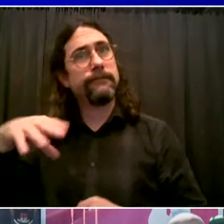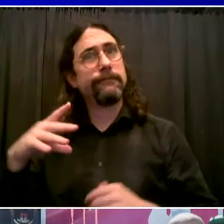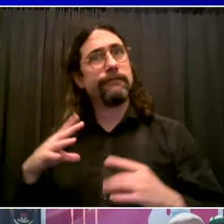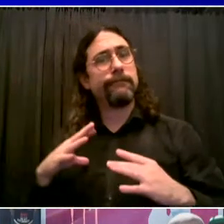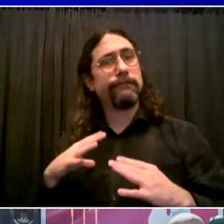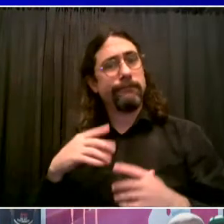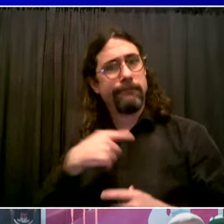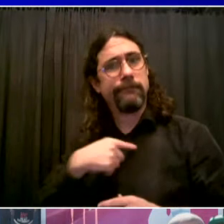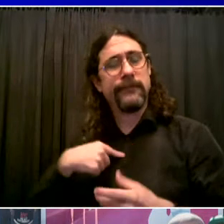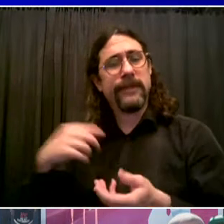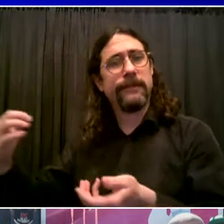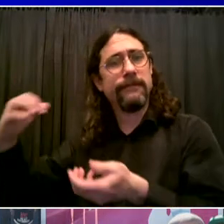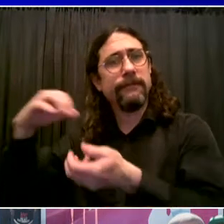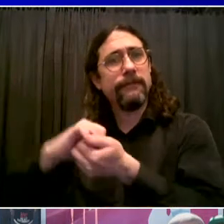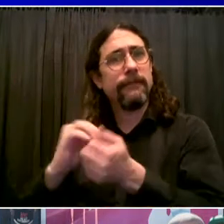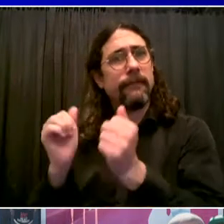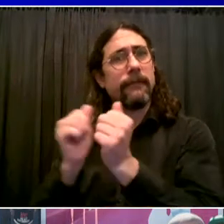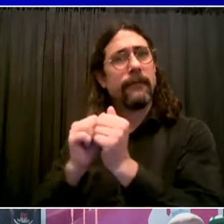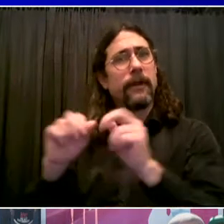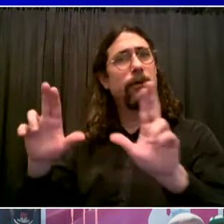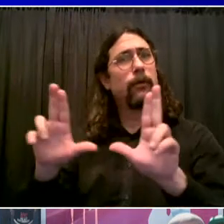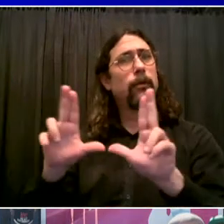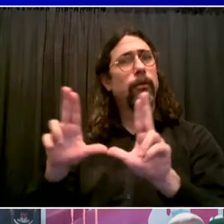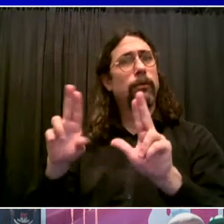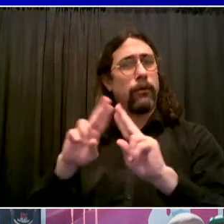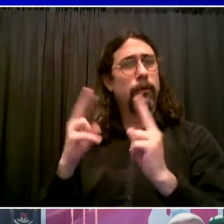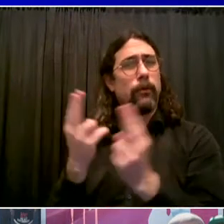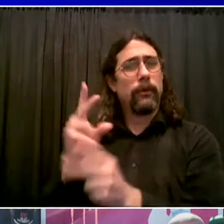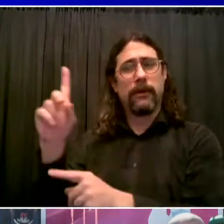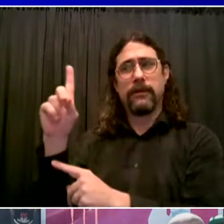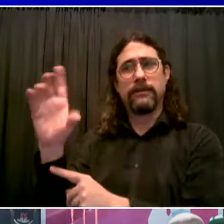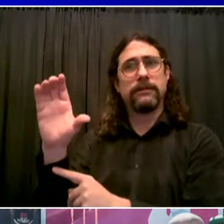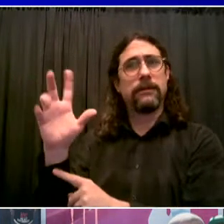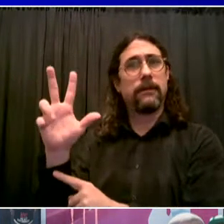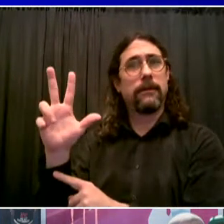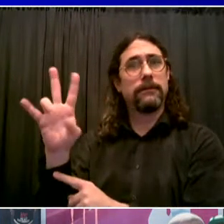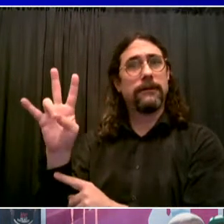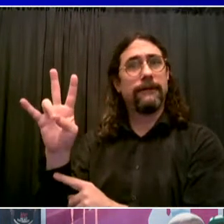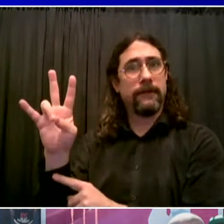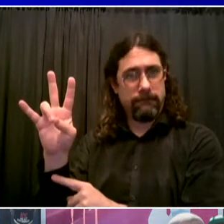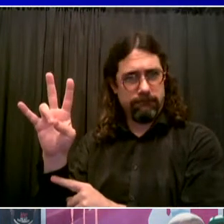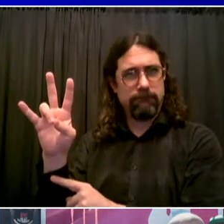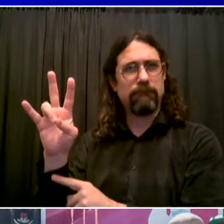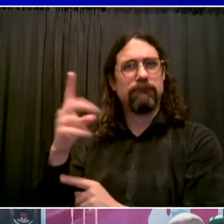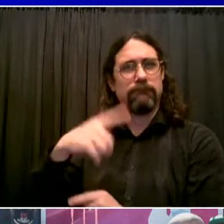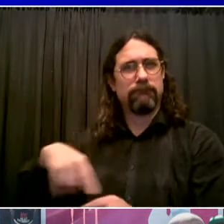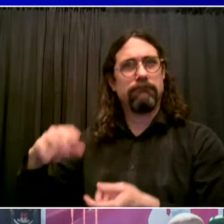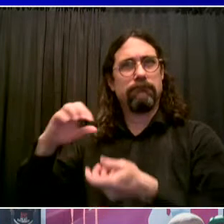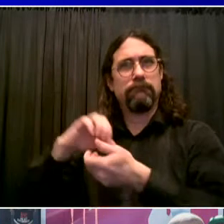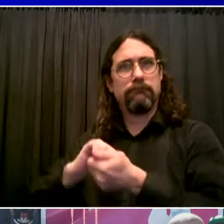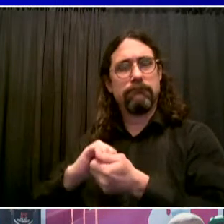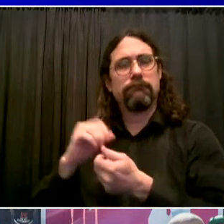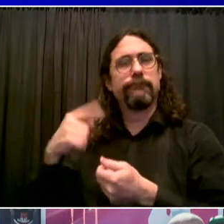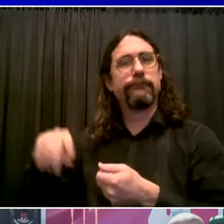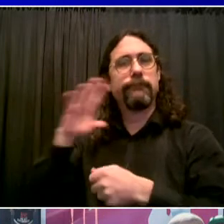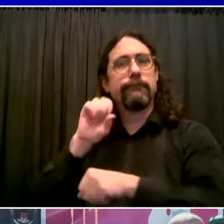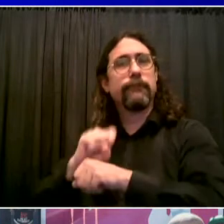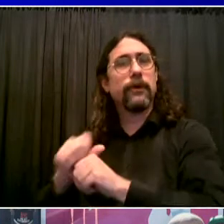STARTED A HUGE EFFORTRT WITH DC